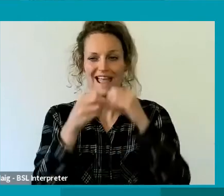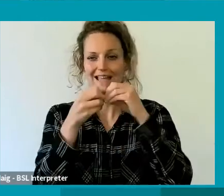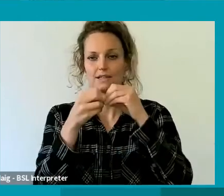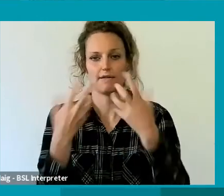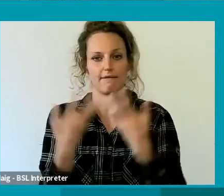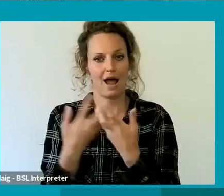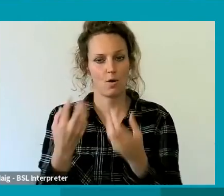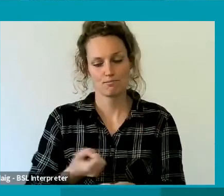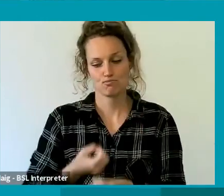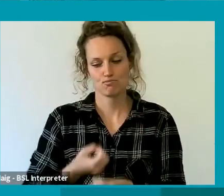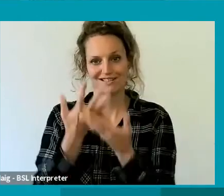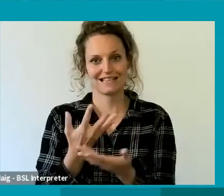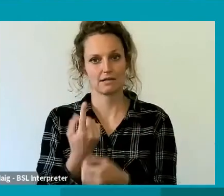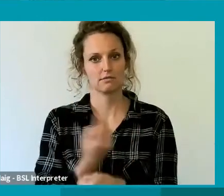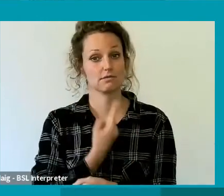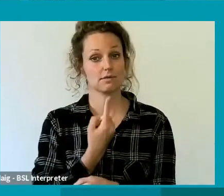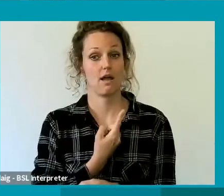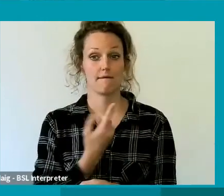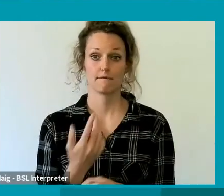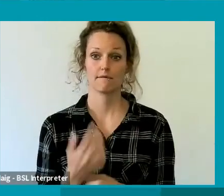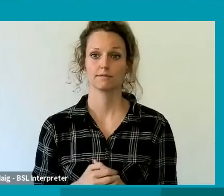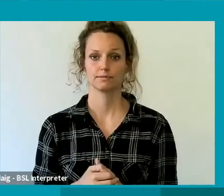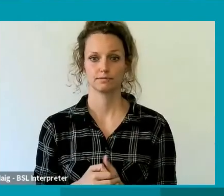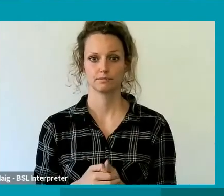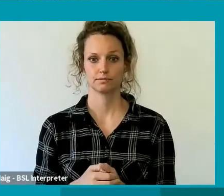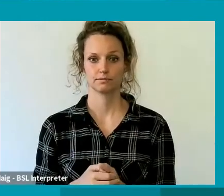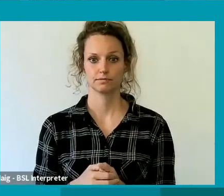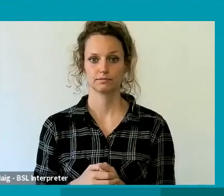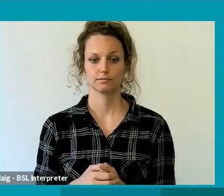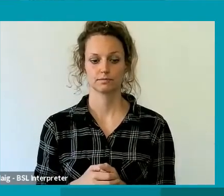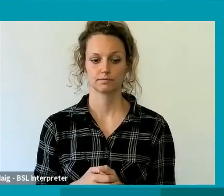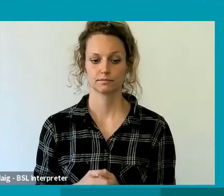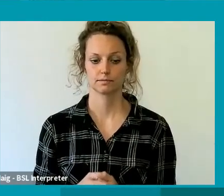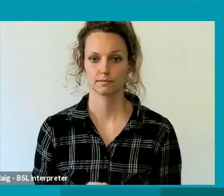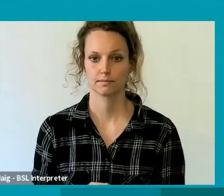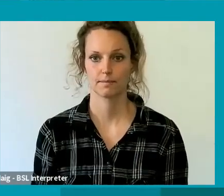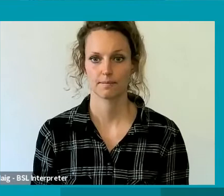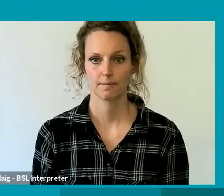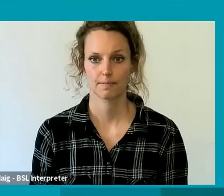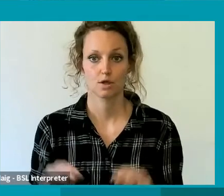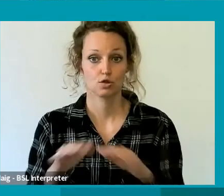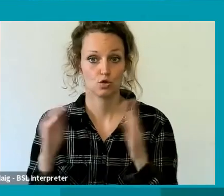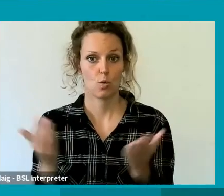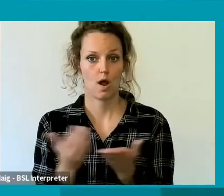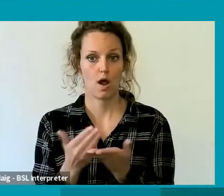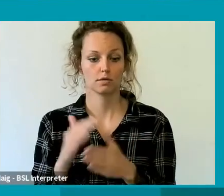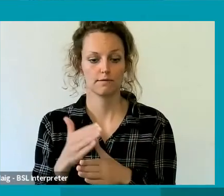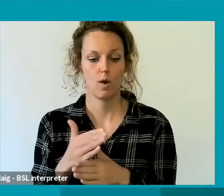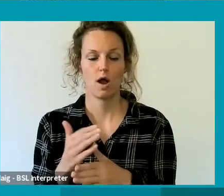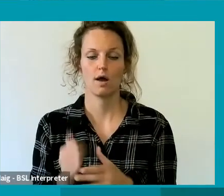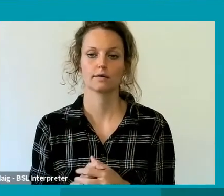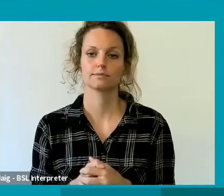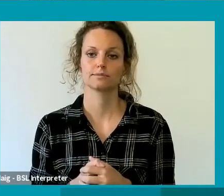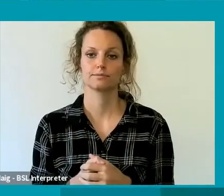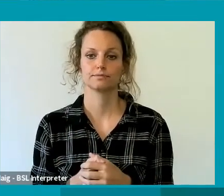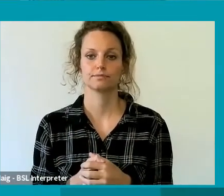So think about how you're wanting to present yourself to the world of work, and this will give you a little bit